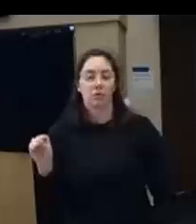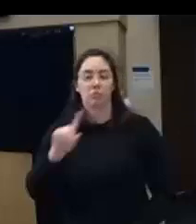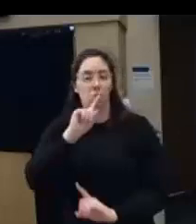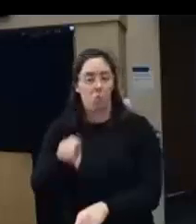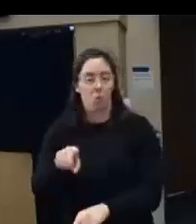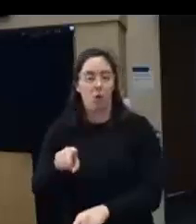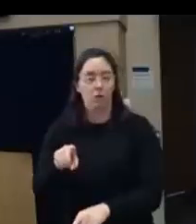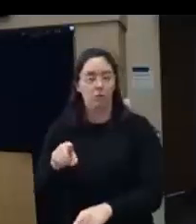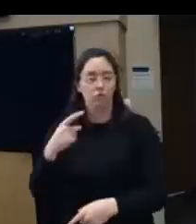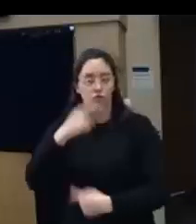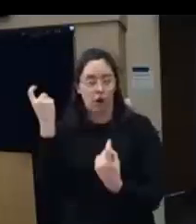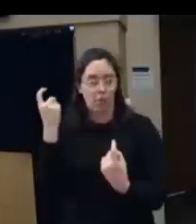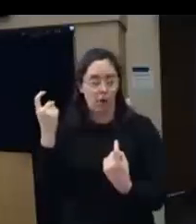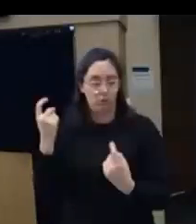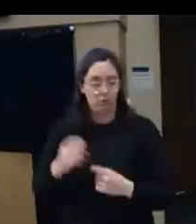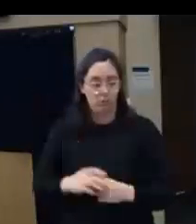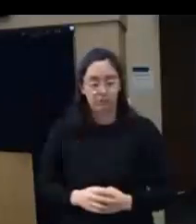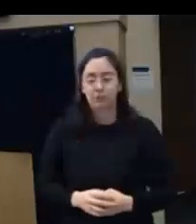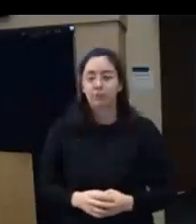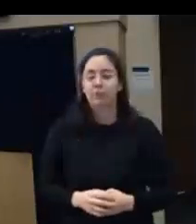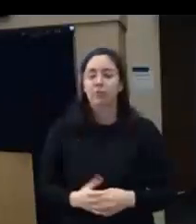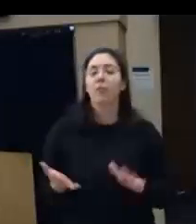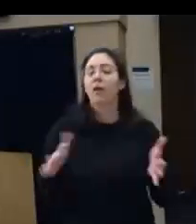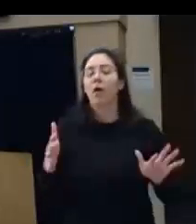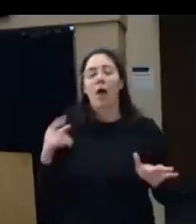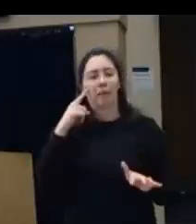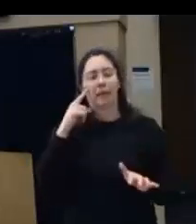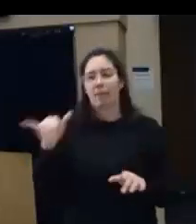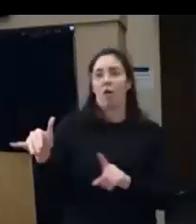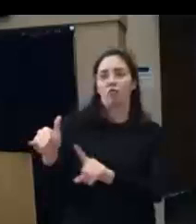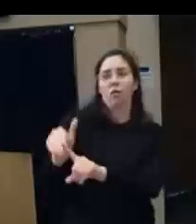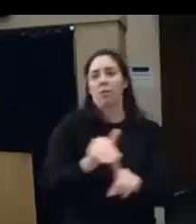uh traumatic episodes there if you will and I think that serves as a reminder that our patients